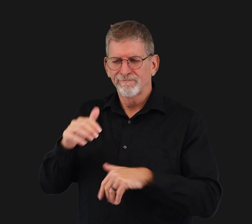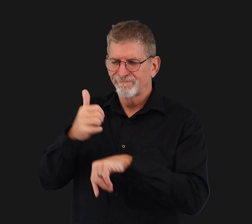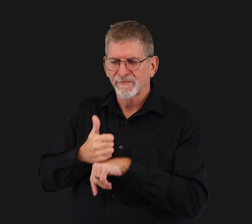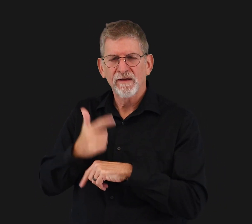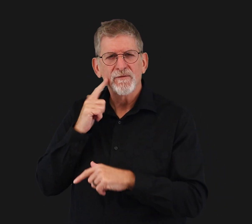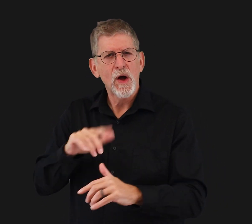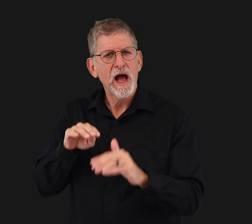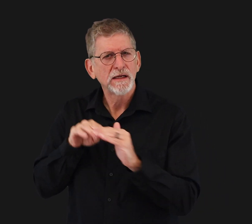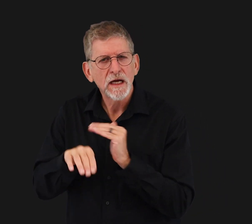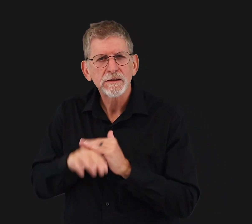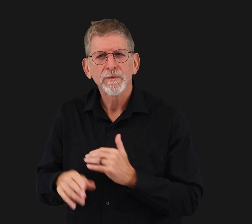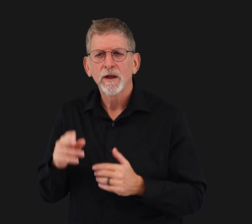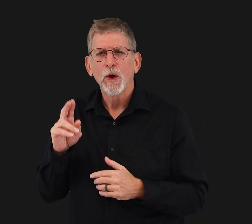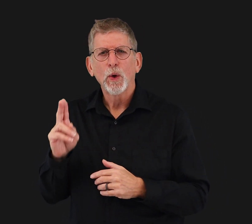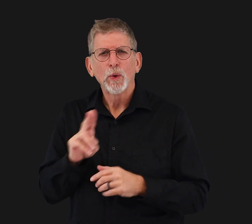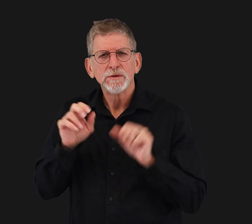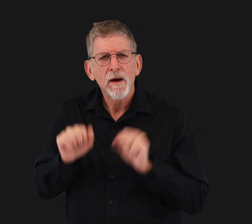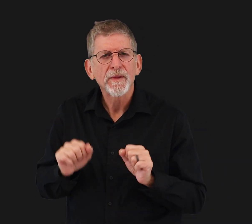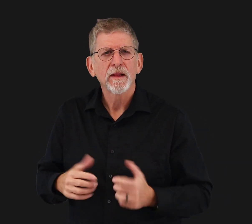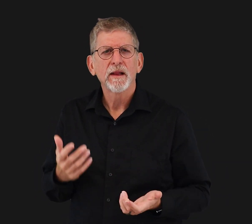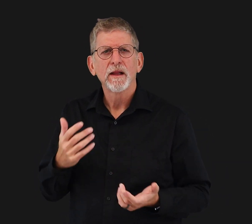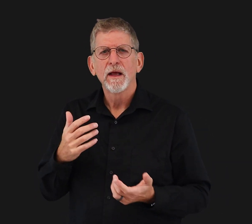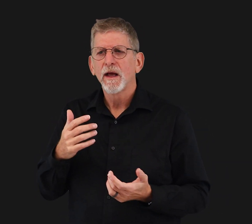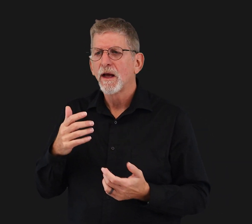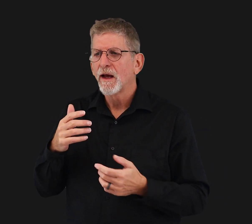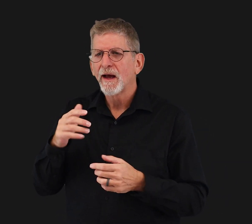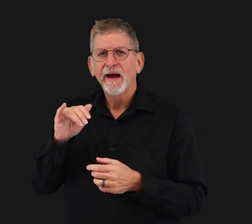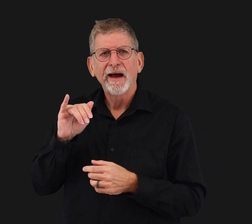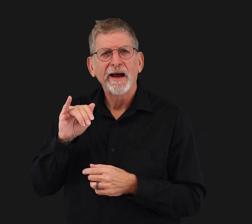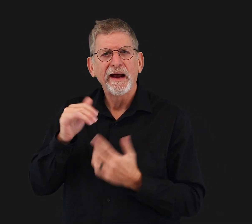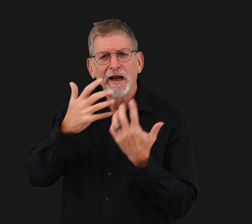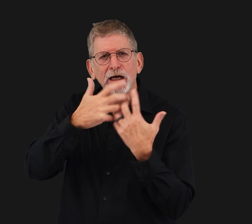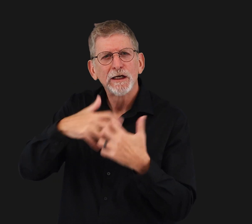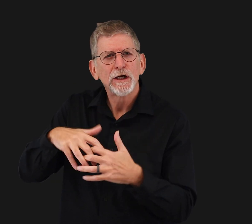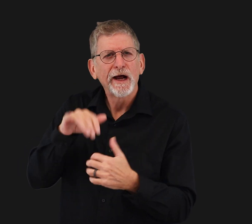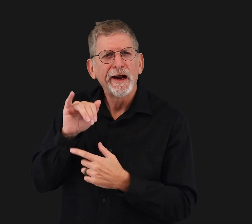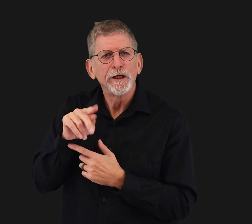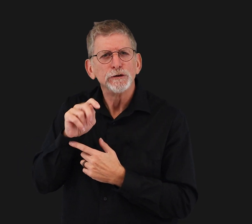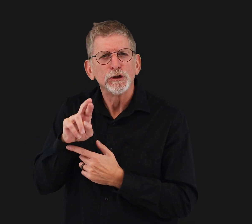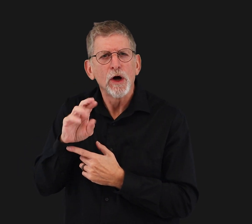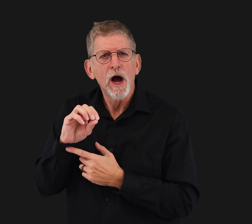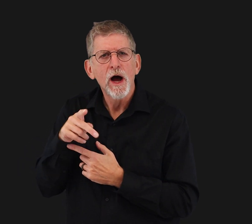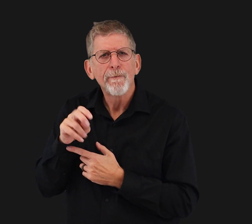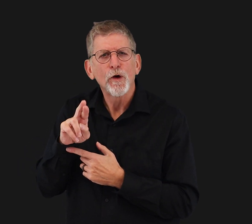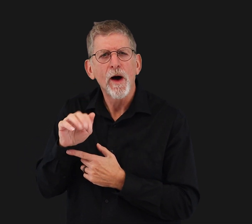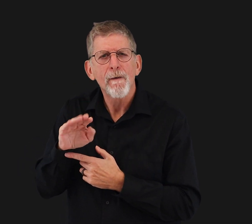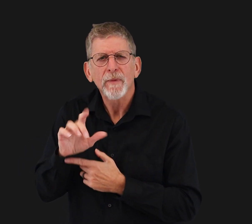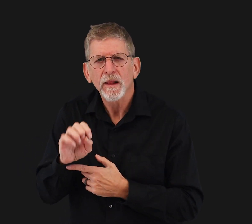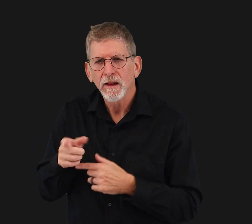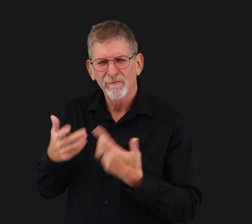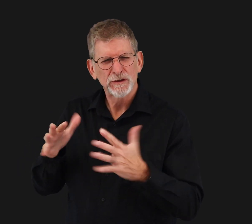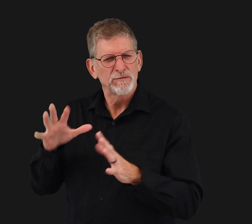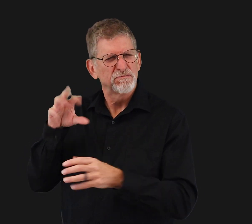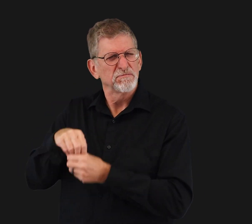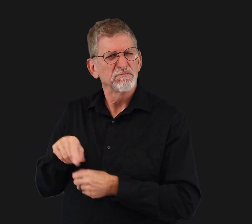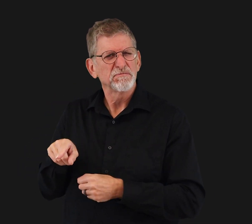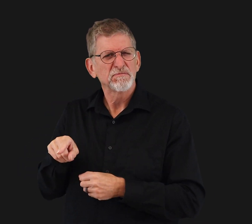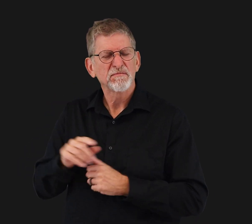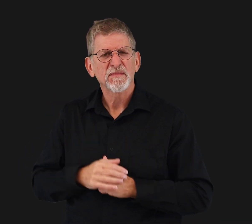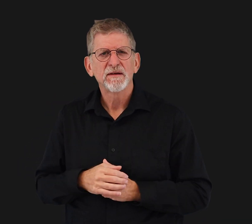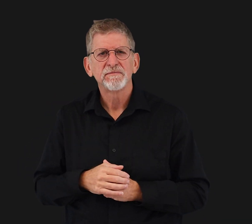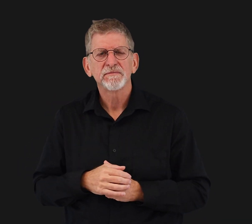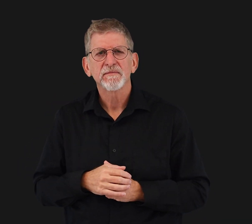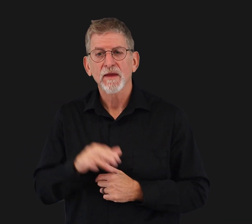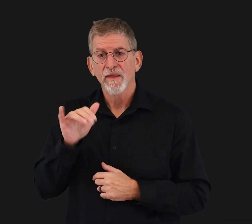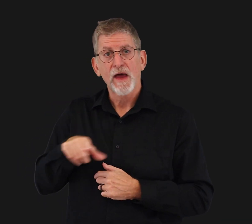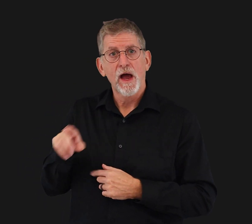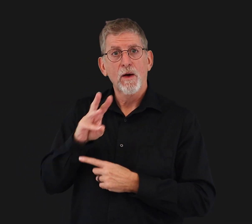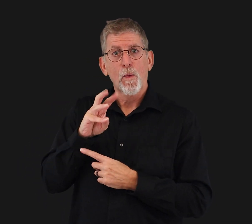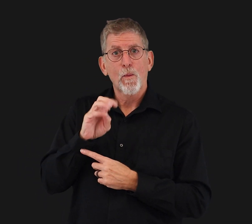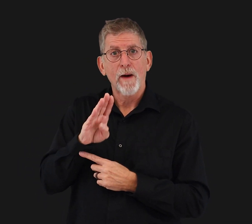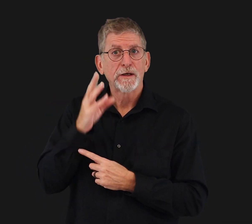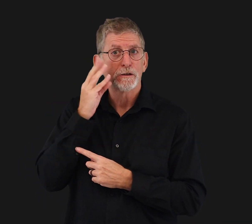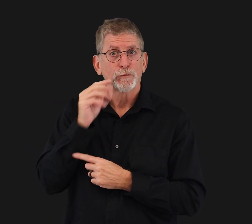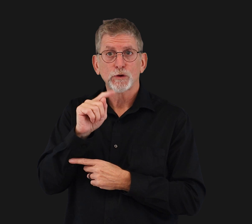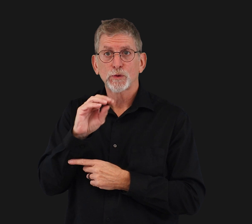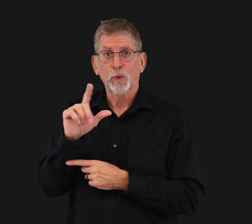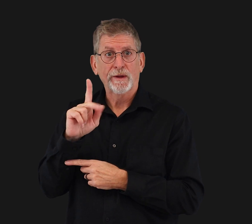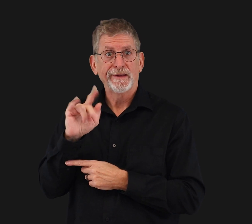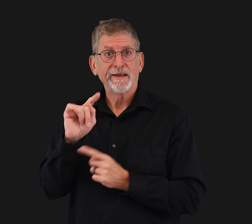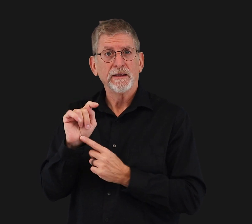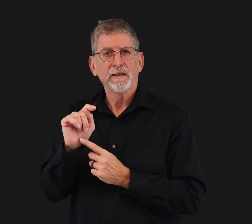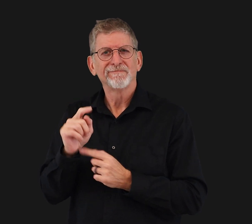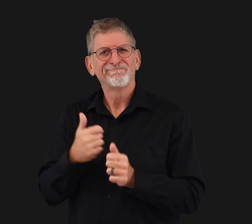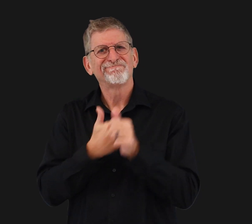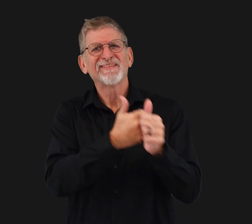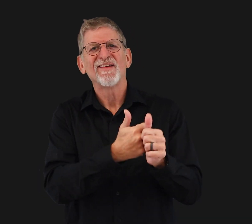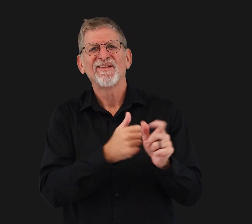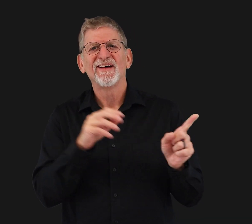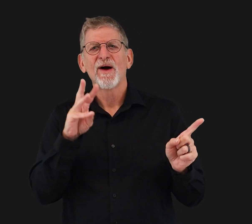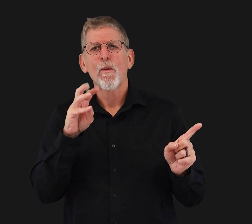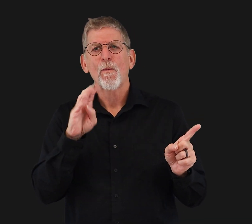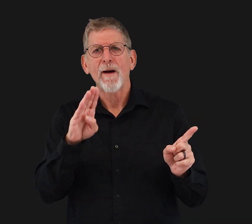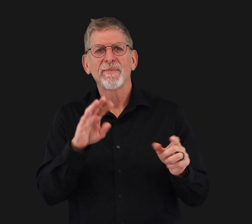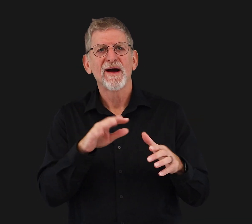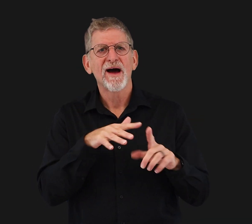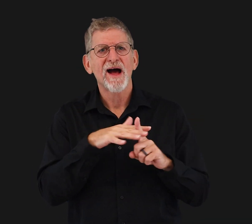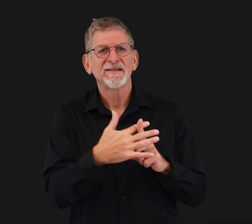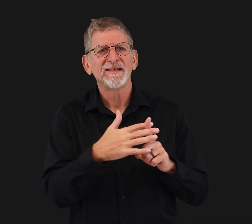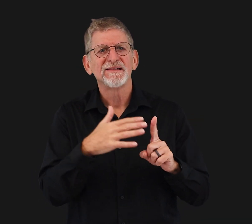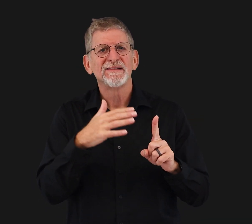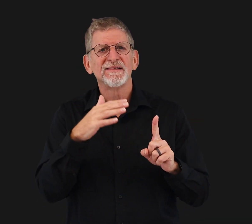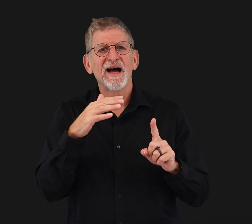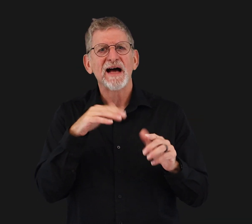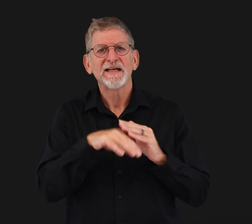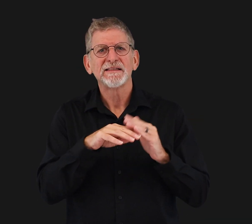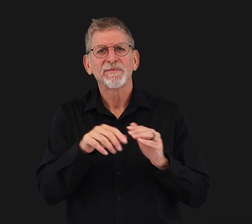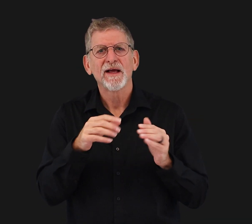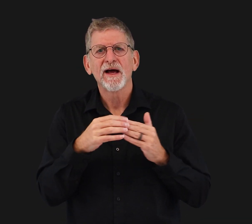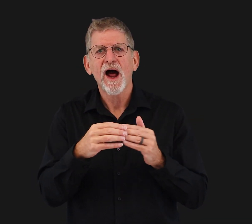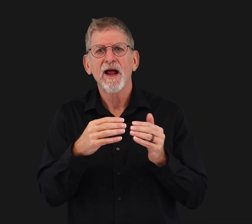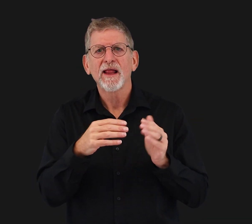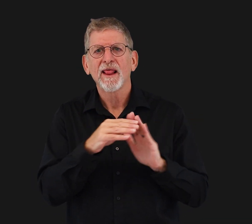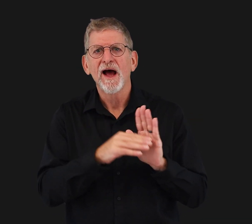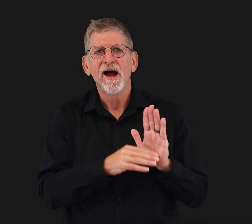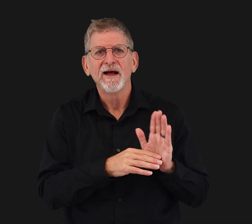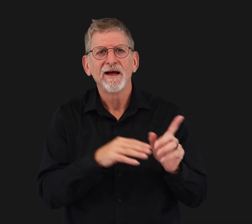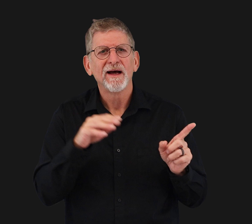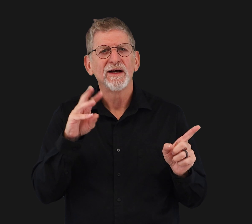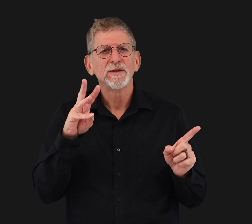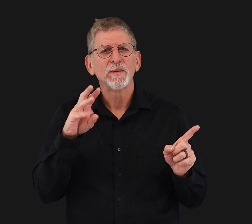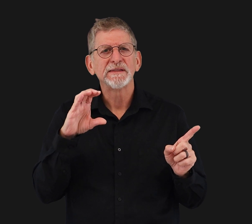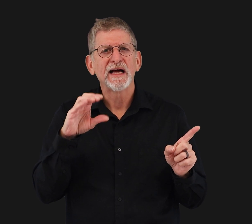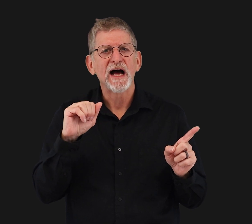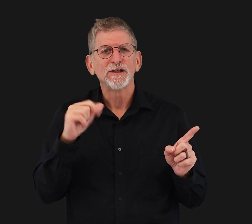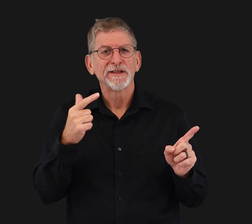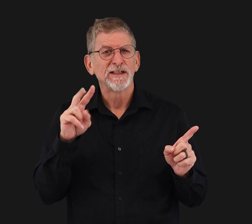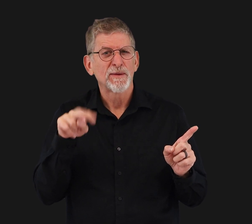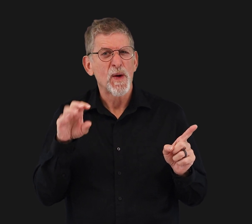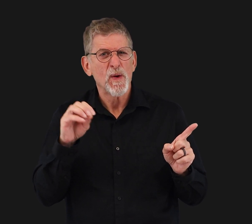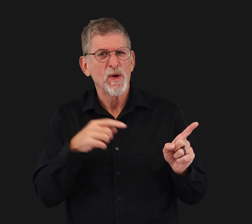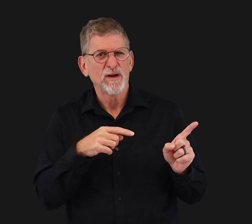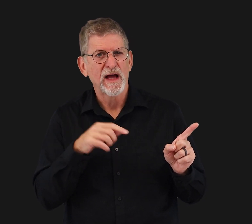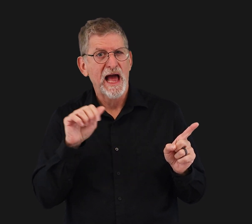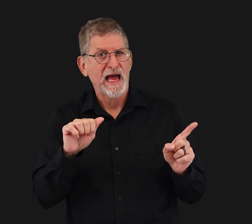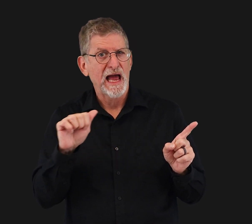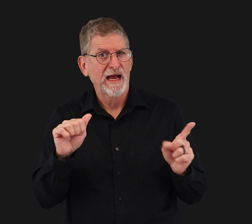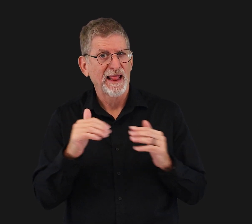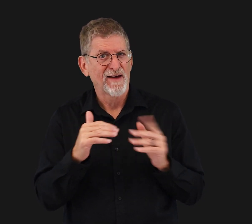The Web Experience Toolkit conforms to the Web Content Accessibility Guidelines (WCAG 2.0) AA